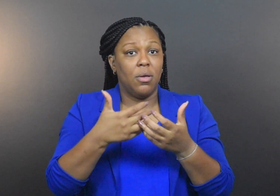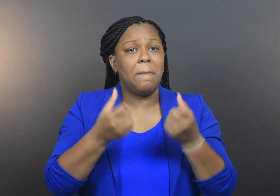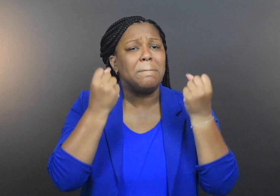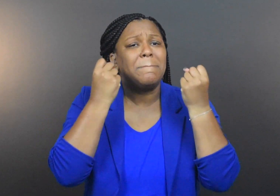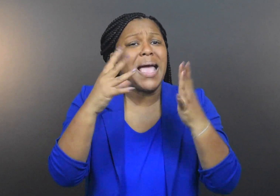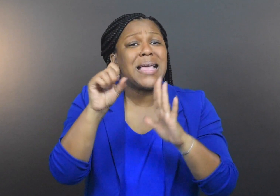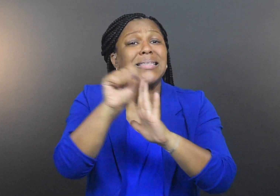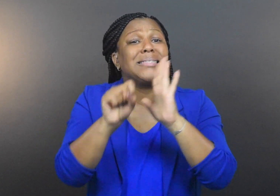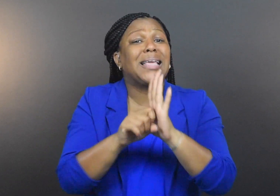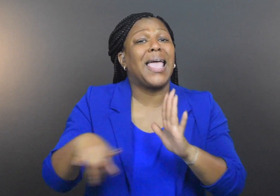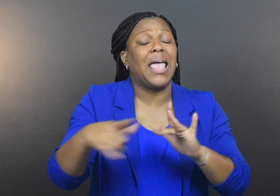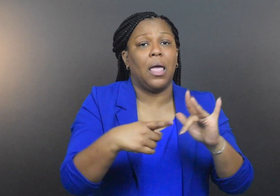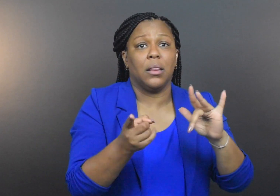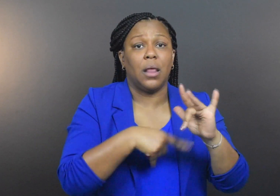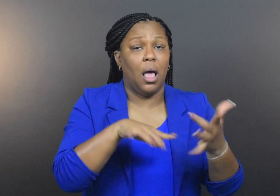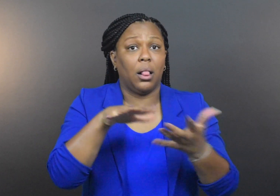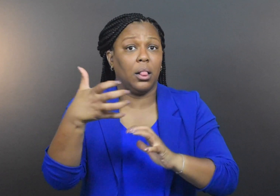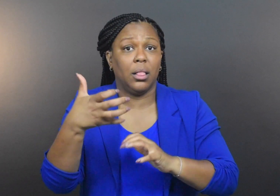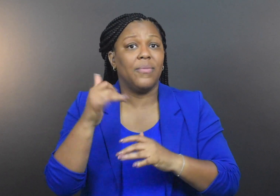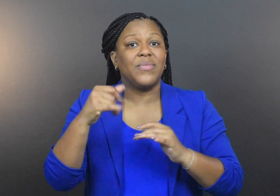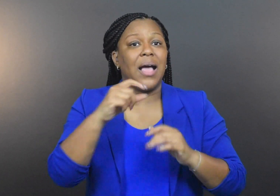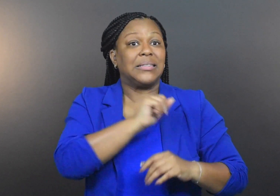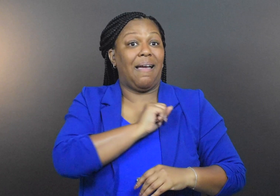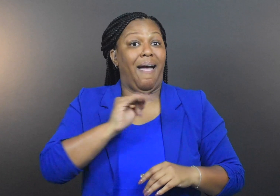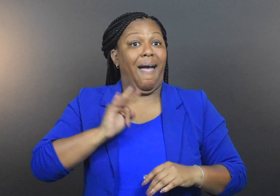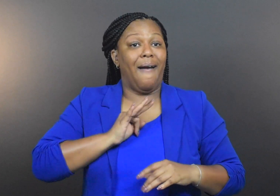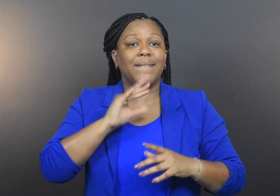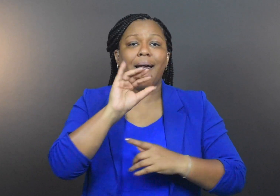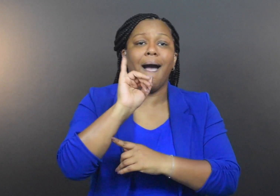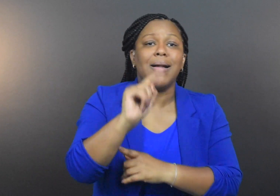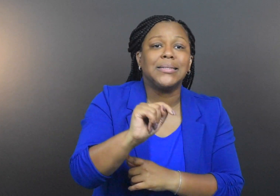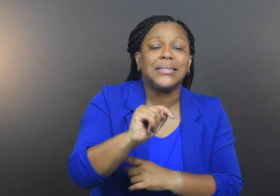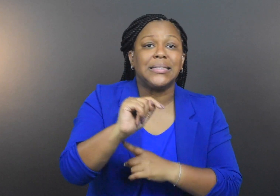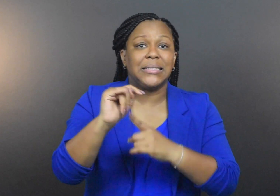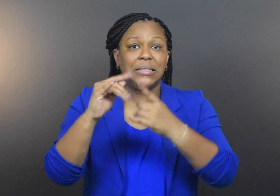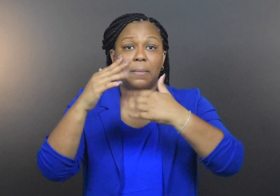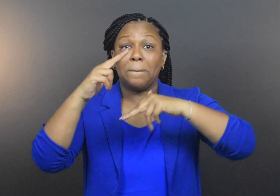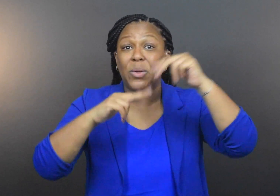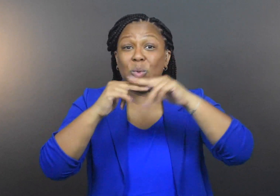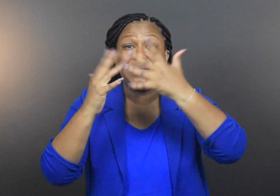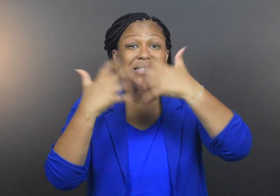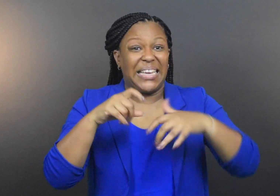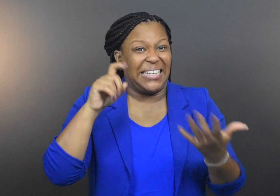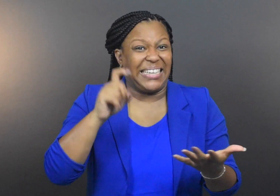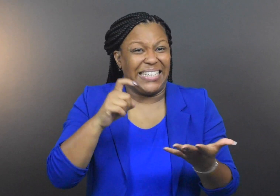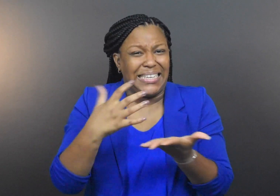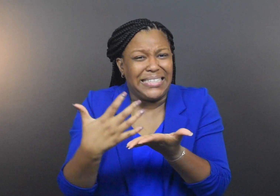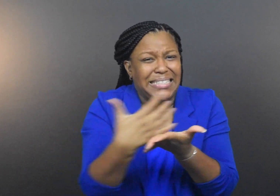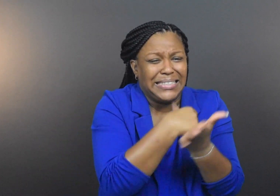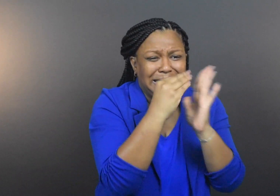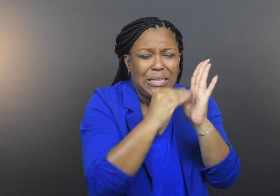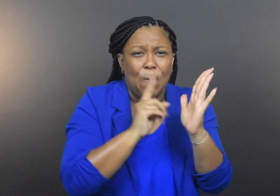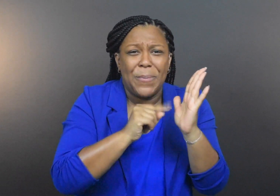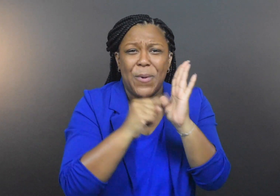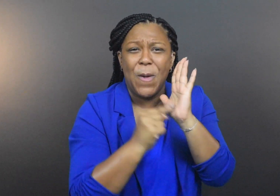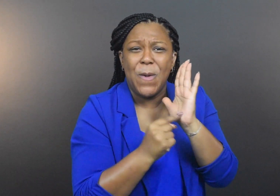Many states lacked ample staffing and IT infrastructure needed to gather and report data.